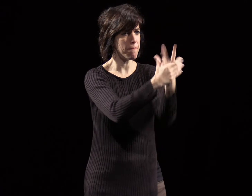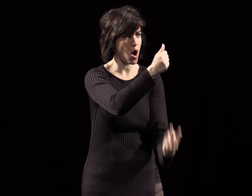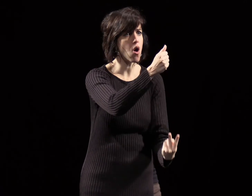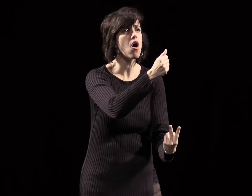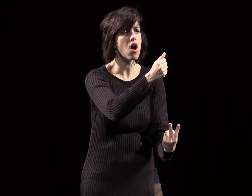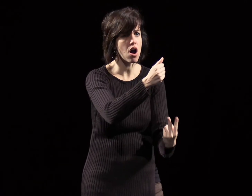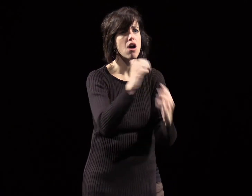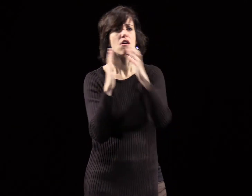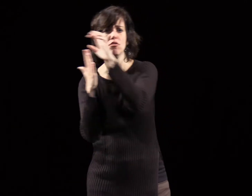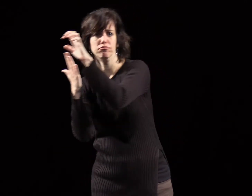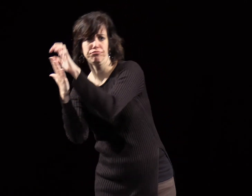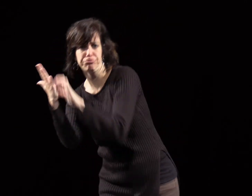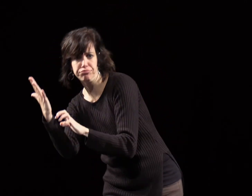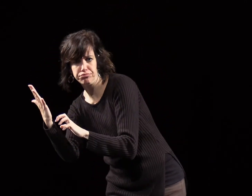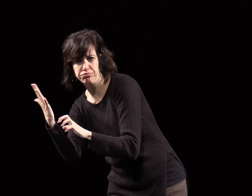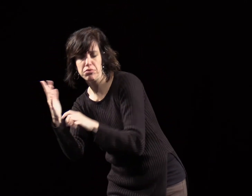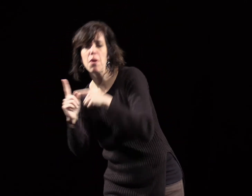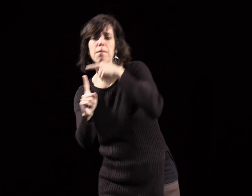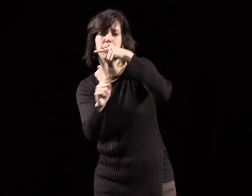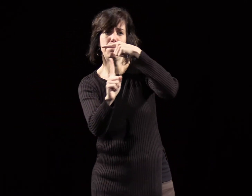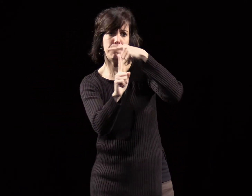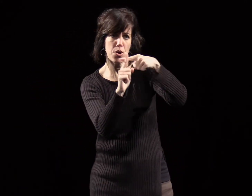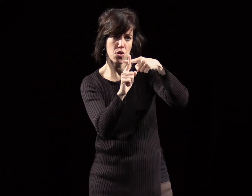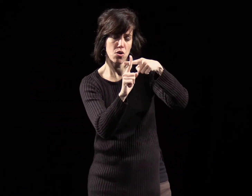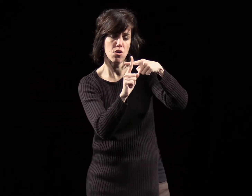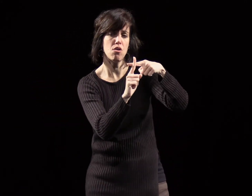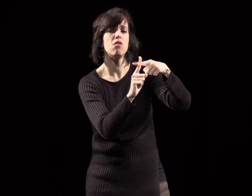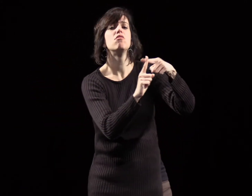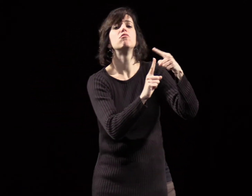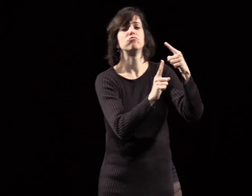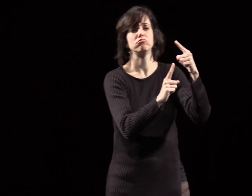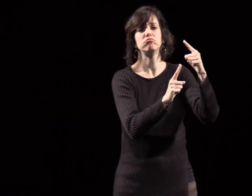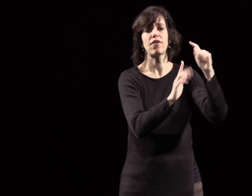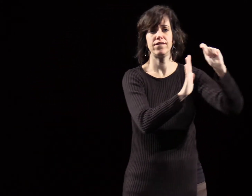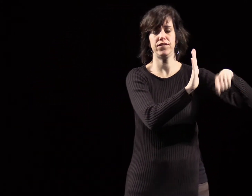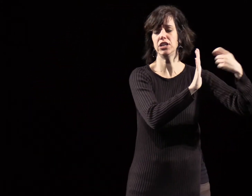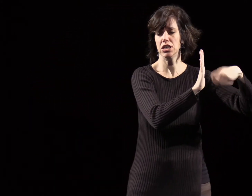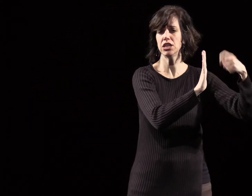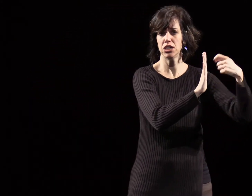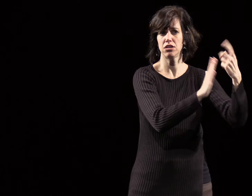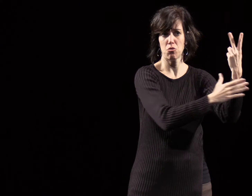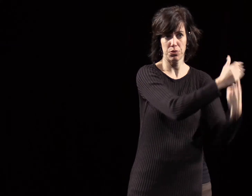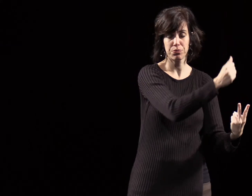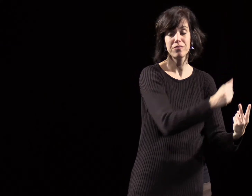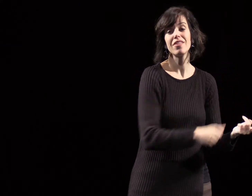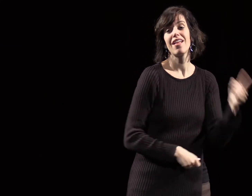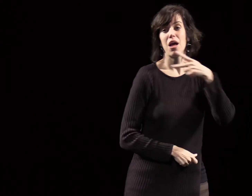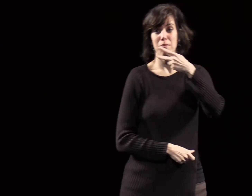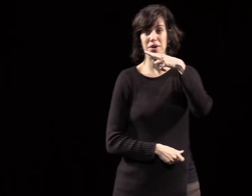And with that, I did have the written text as well as the video portion.